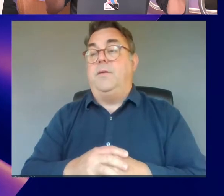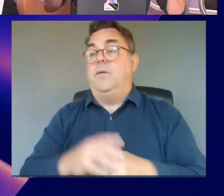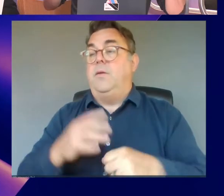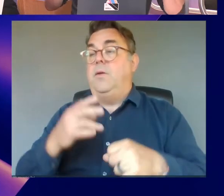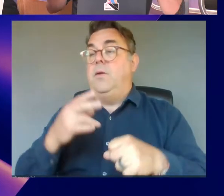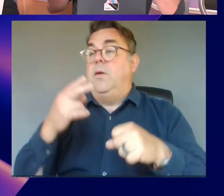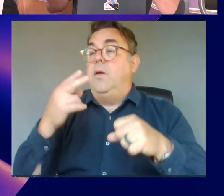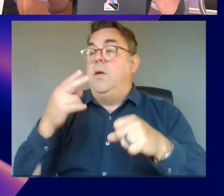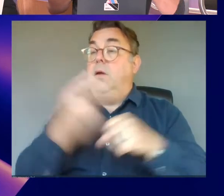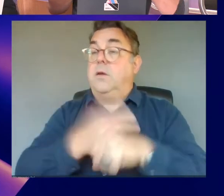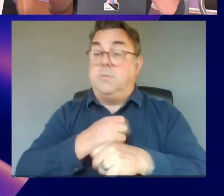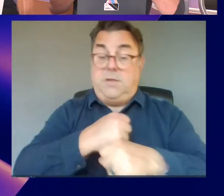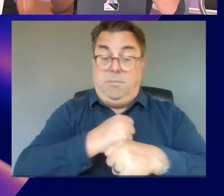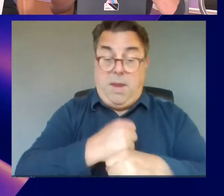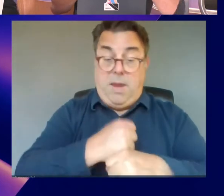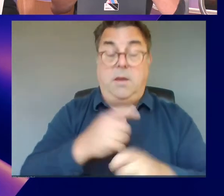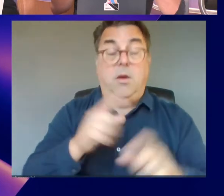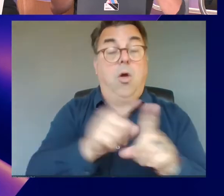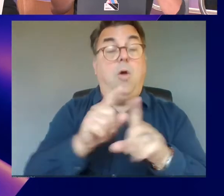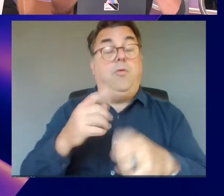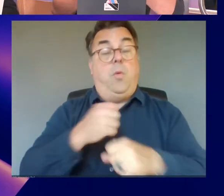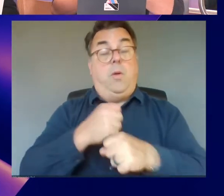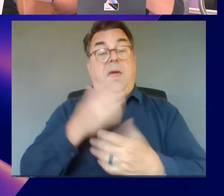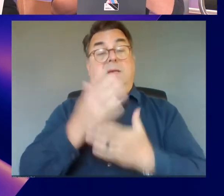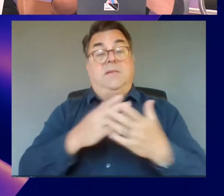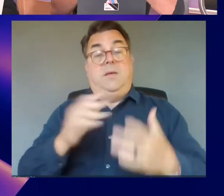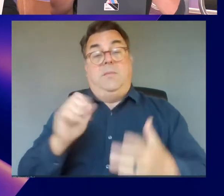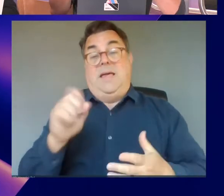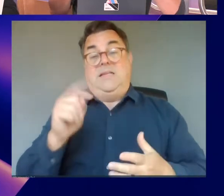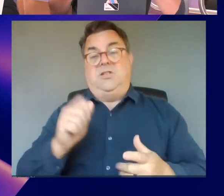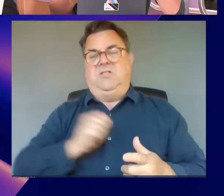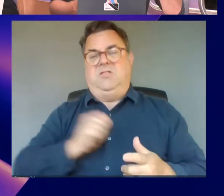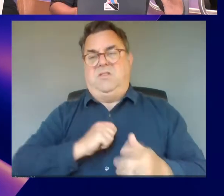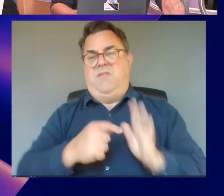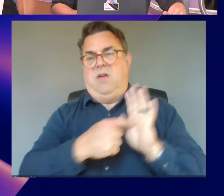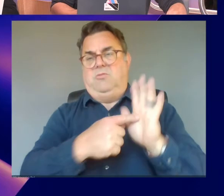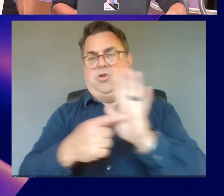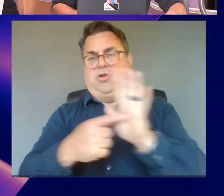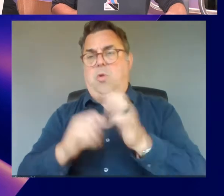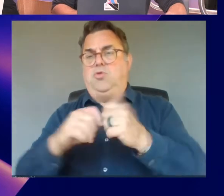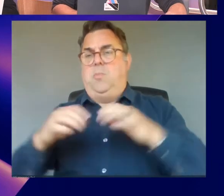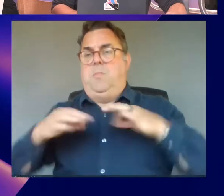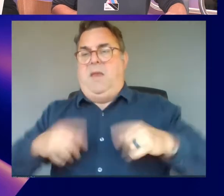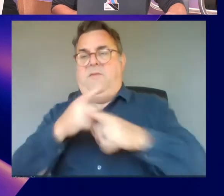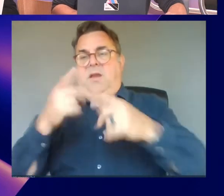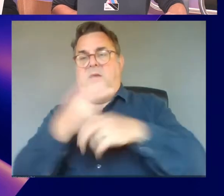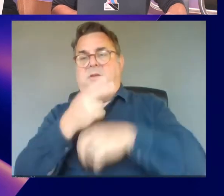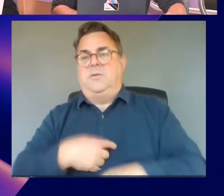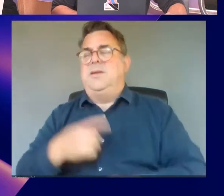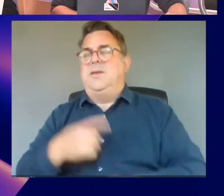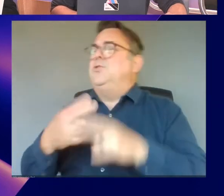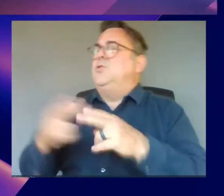and then we've also created some extensions ourselves, which I'll show you that will help customers. I got one quick question before we go into that,